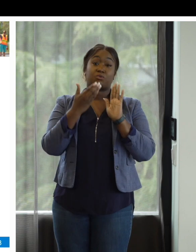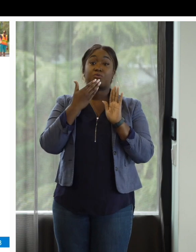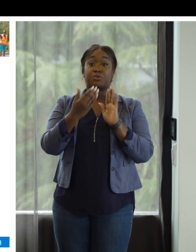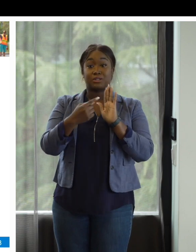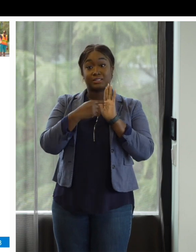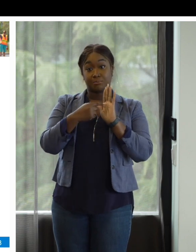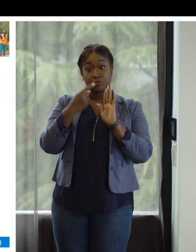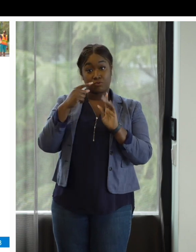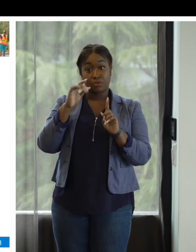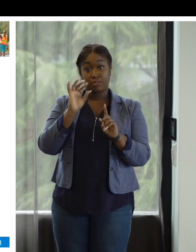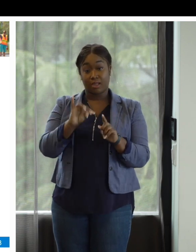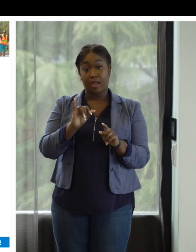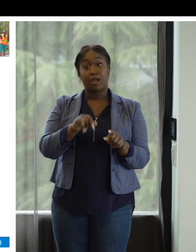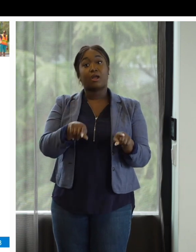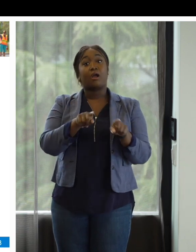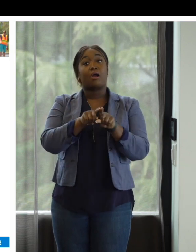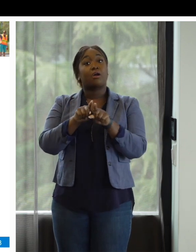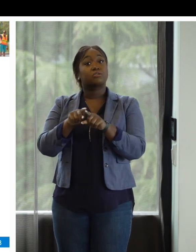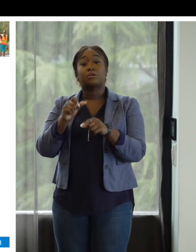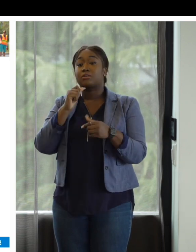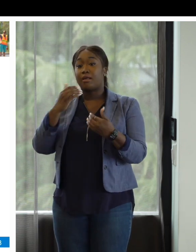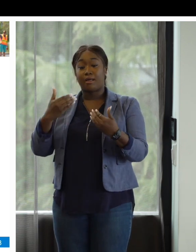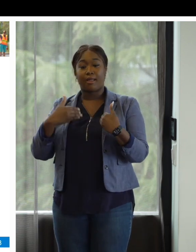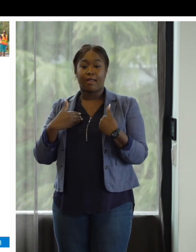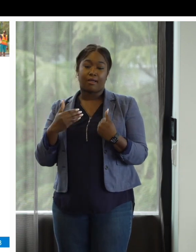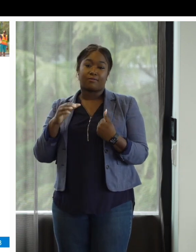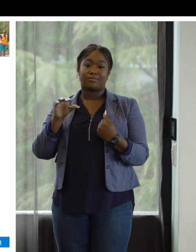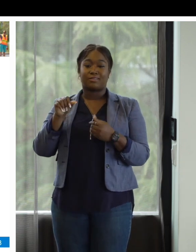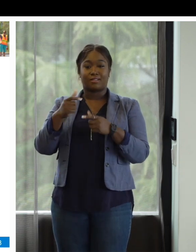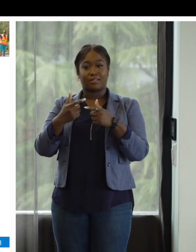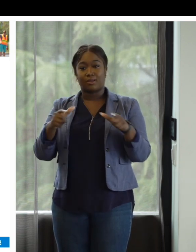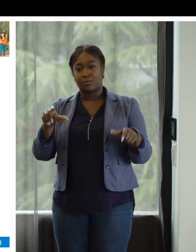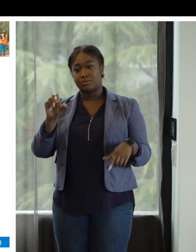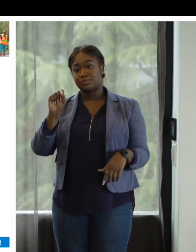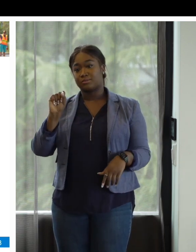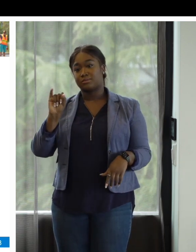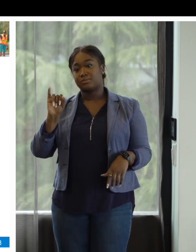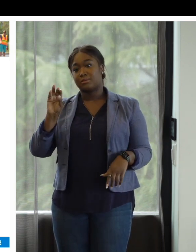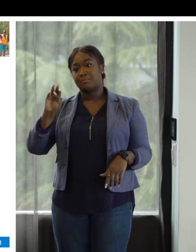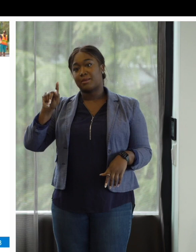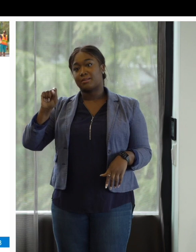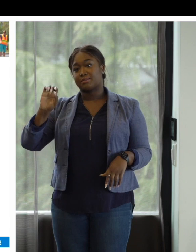t have the semantics. We don't have the terminology and